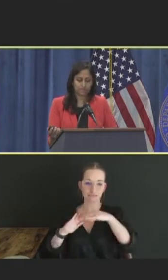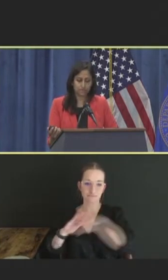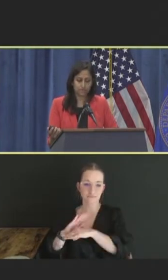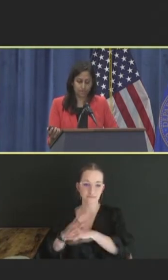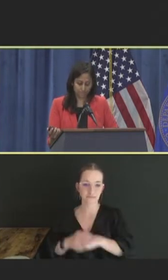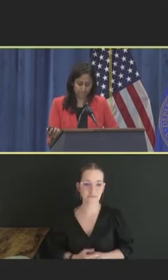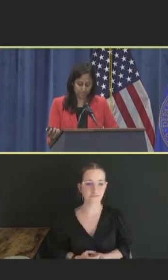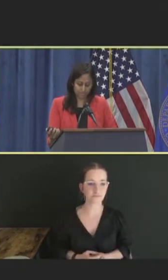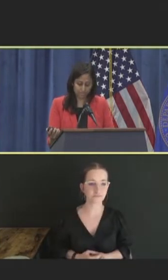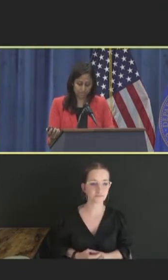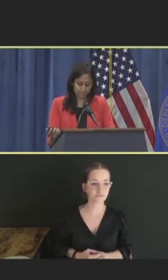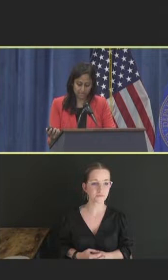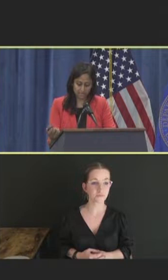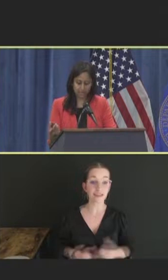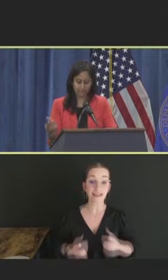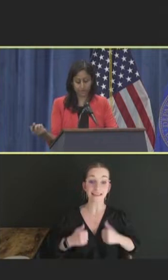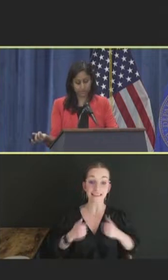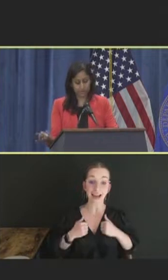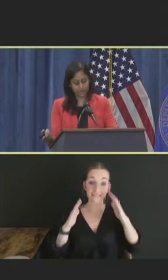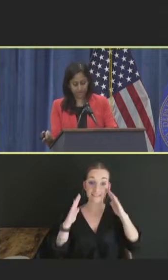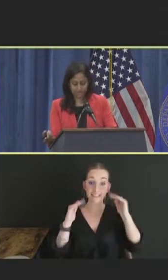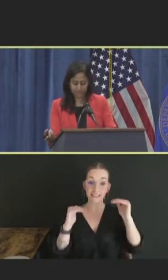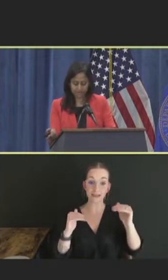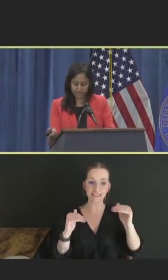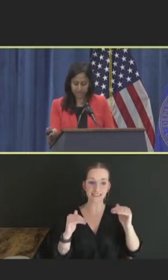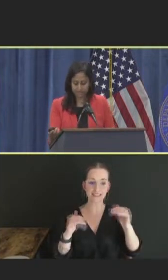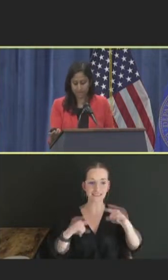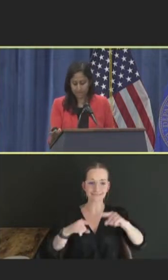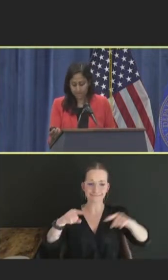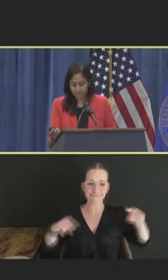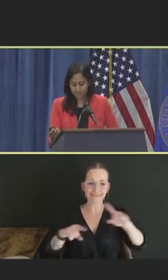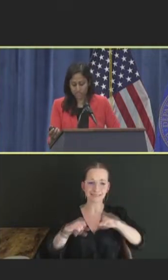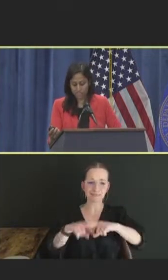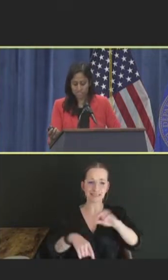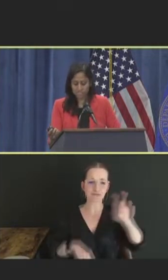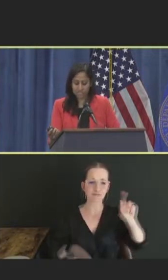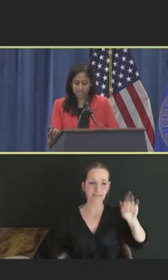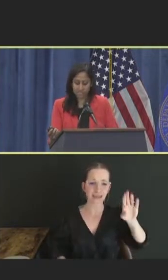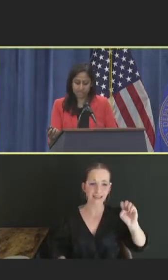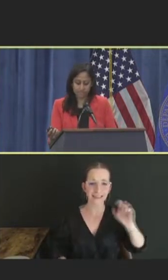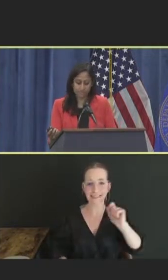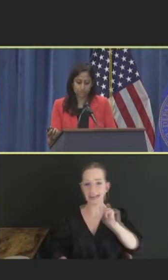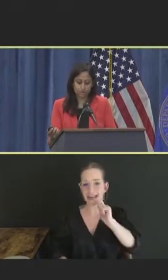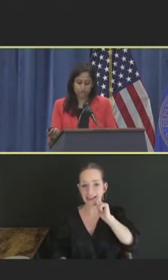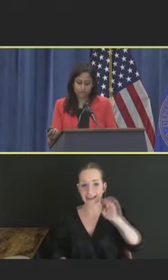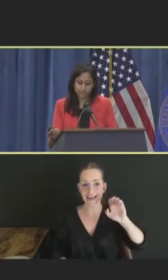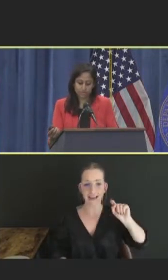Life expectancy varies by race and ethnicity. Changes in life expectancy were also